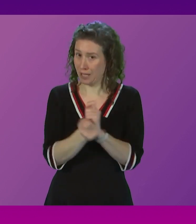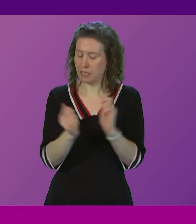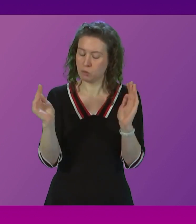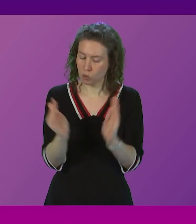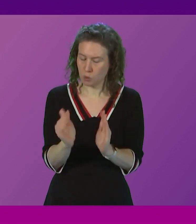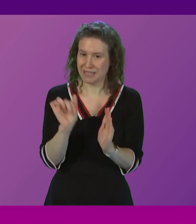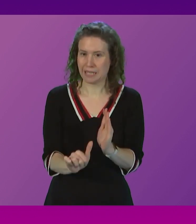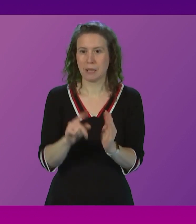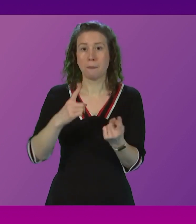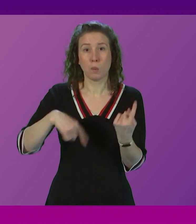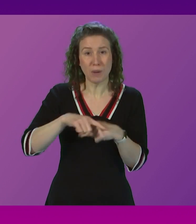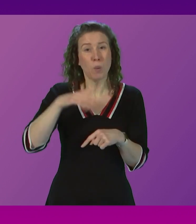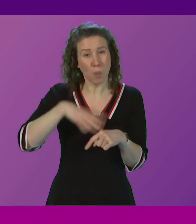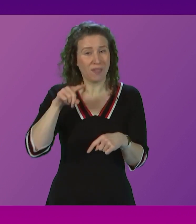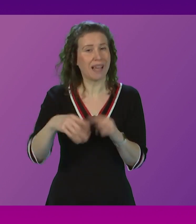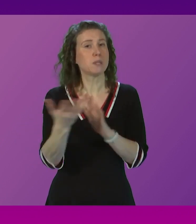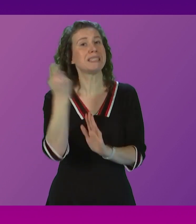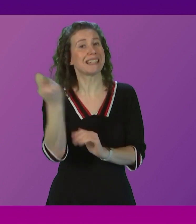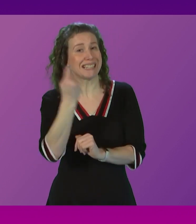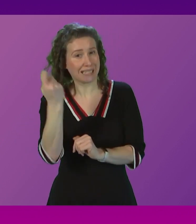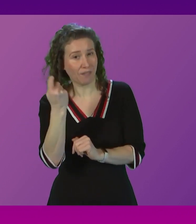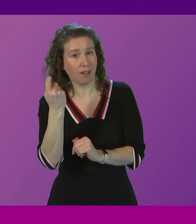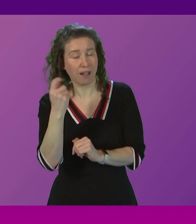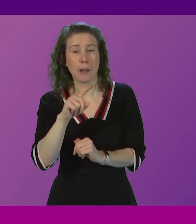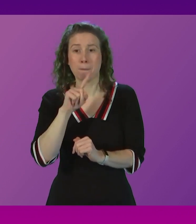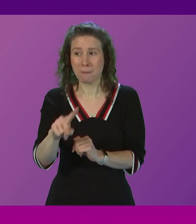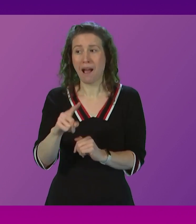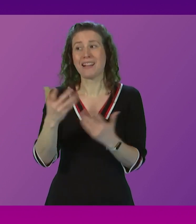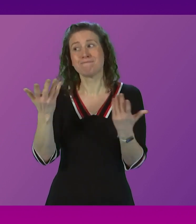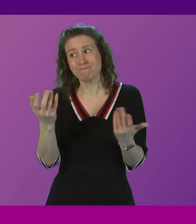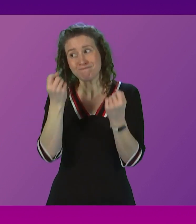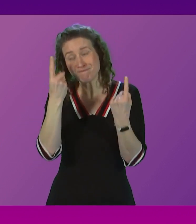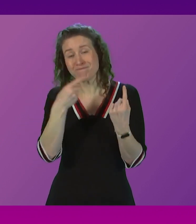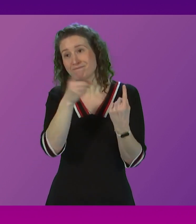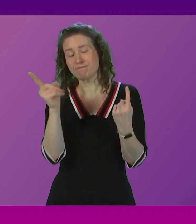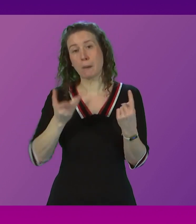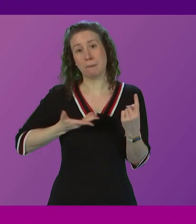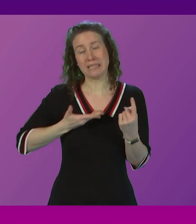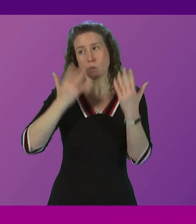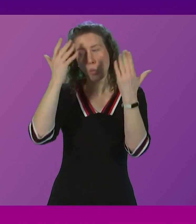want it to succeed but, understandably, businesses are worried about the potential for it to go